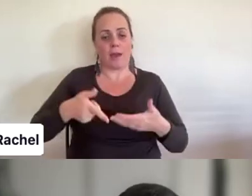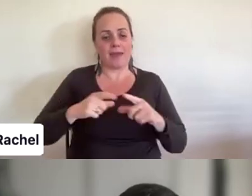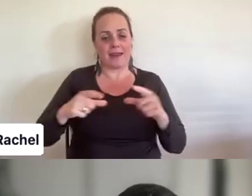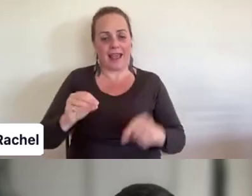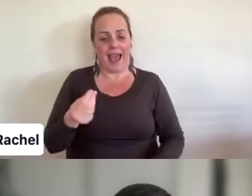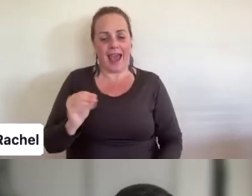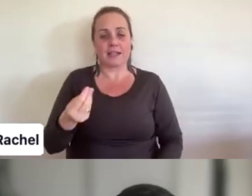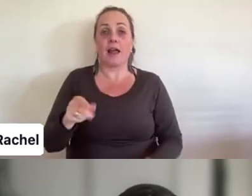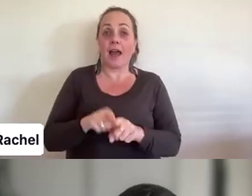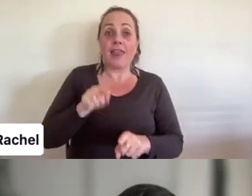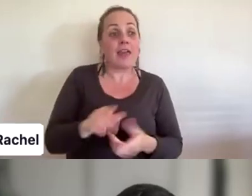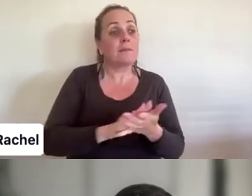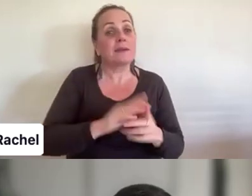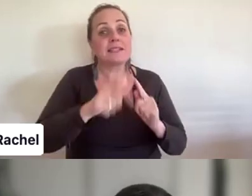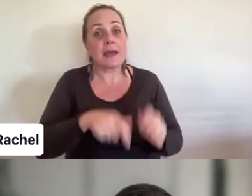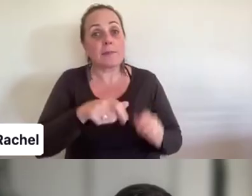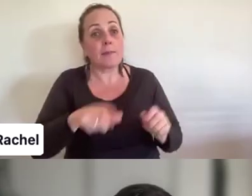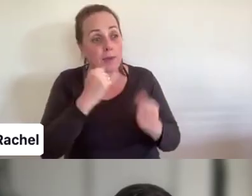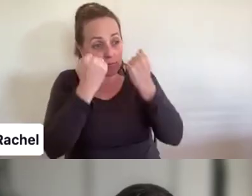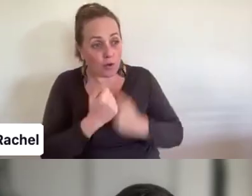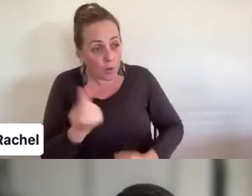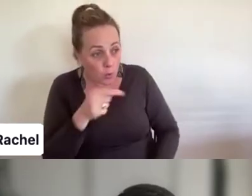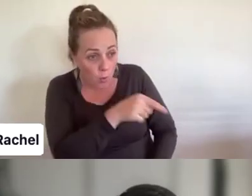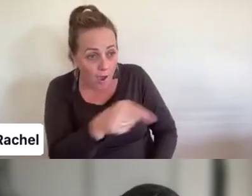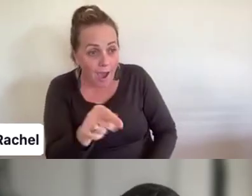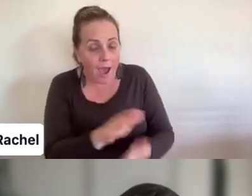would allow disabled people to prove who they are so they can do things like open bank accounts,